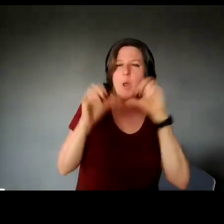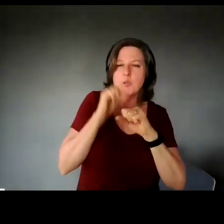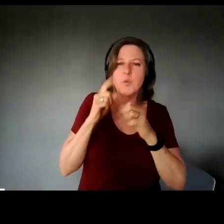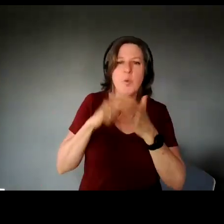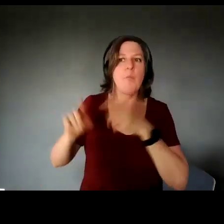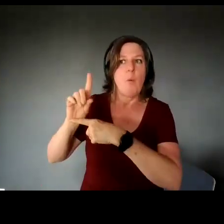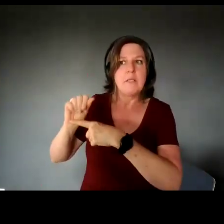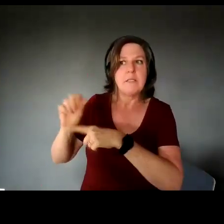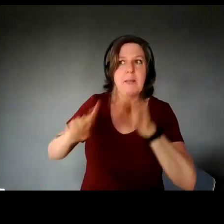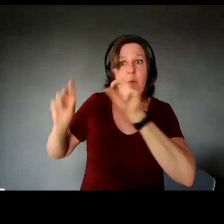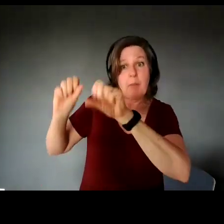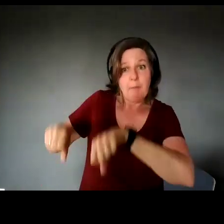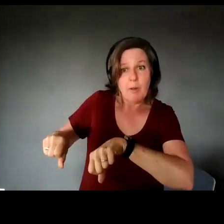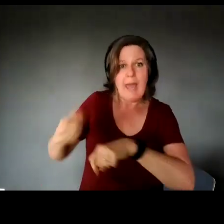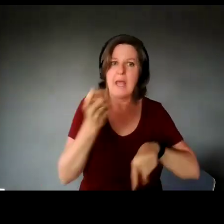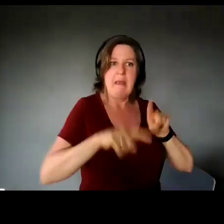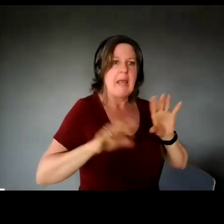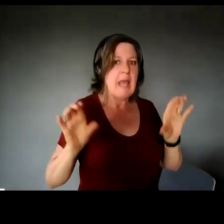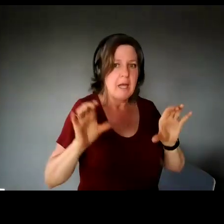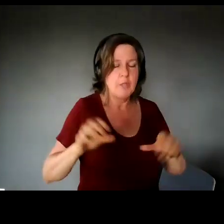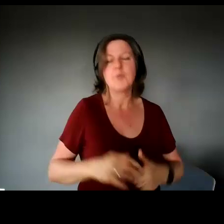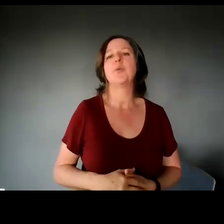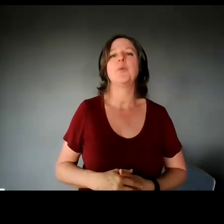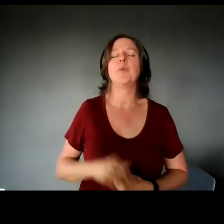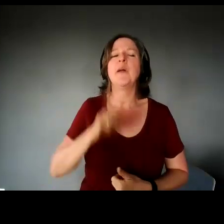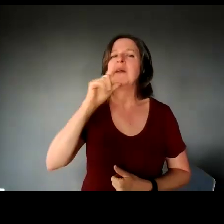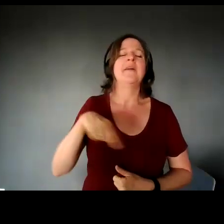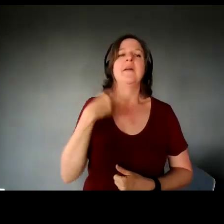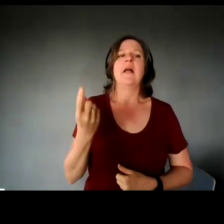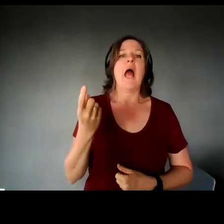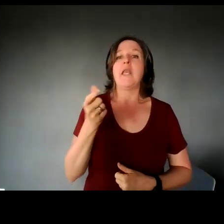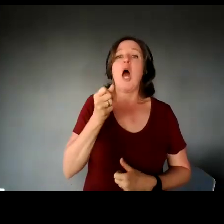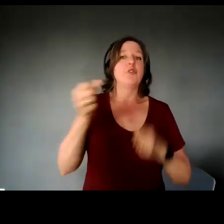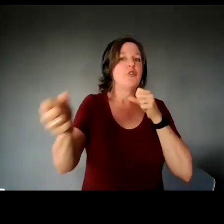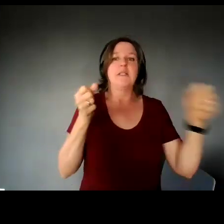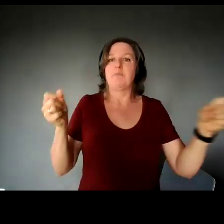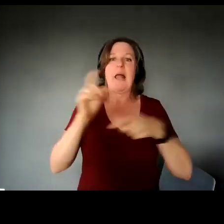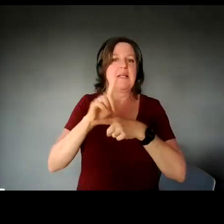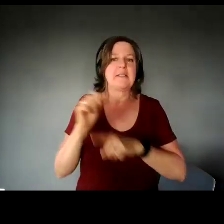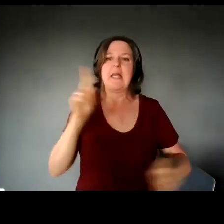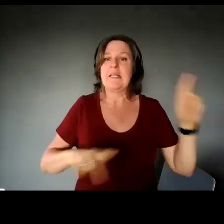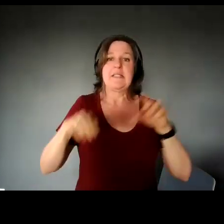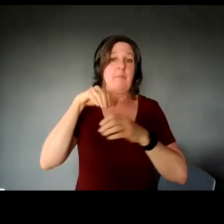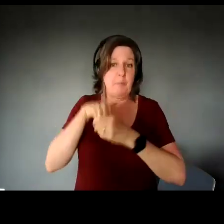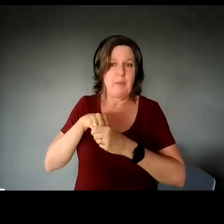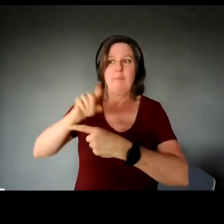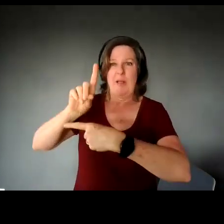And not just placing Disabled people within disability related work and